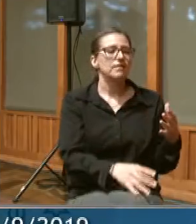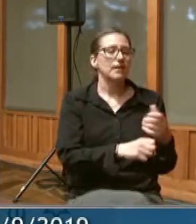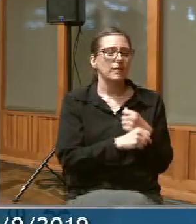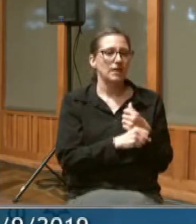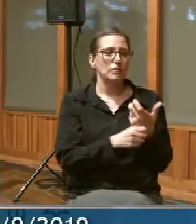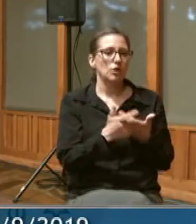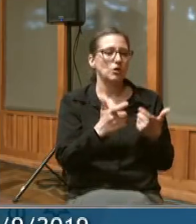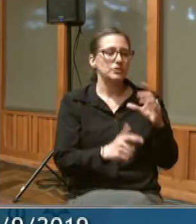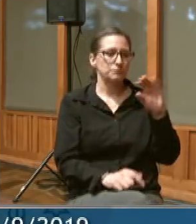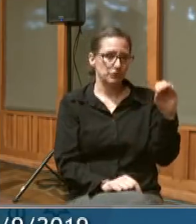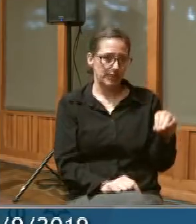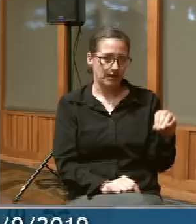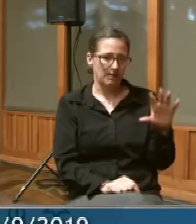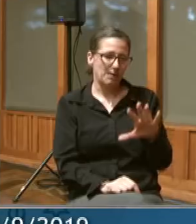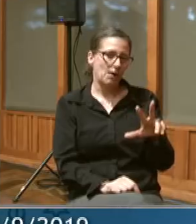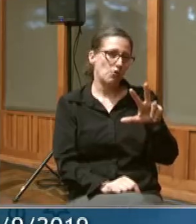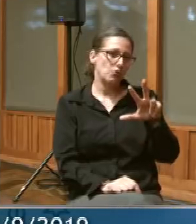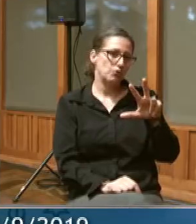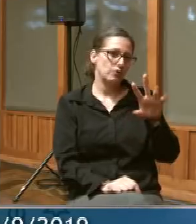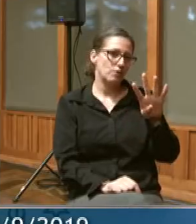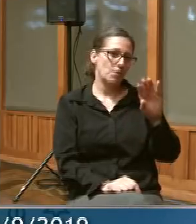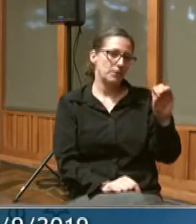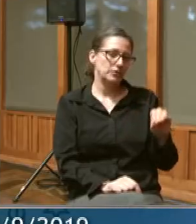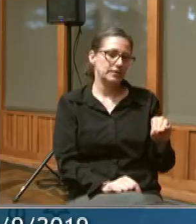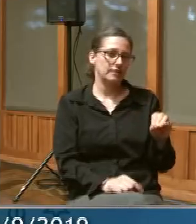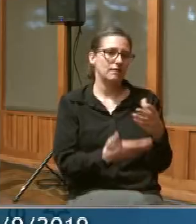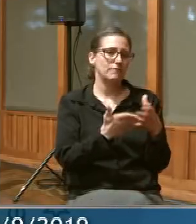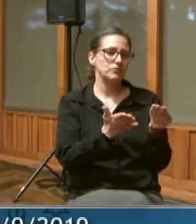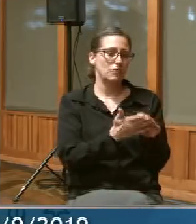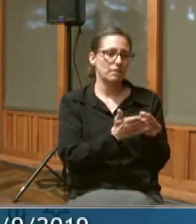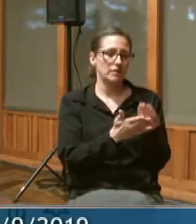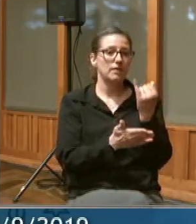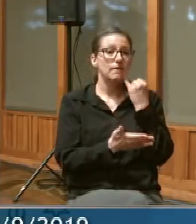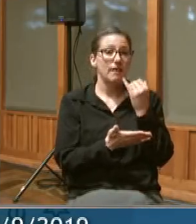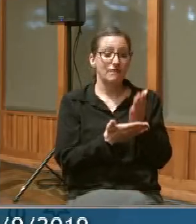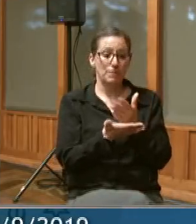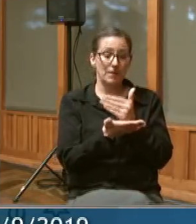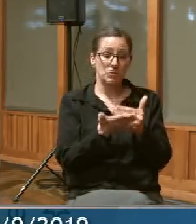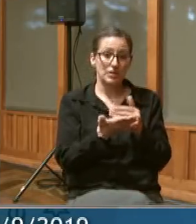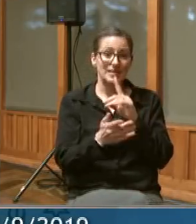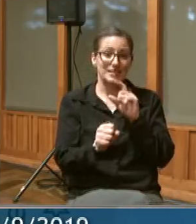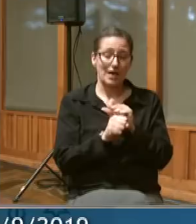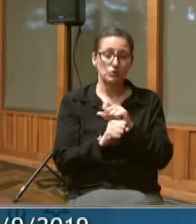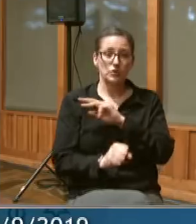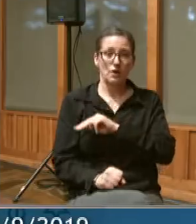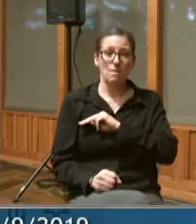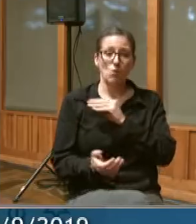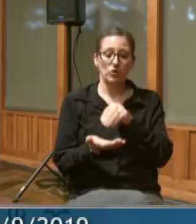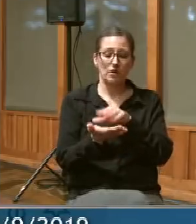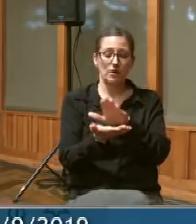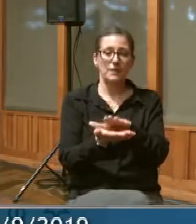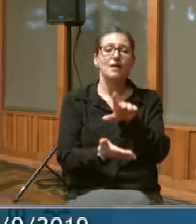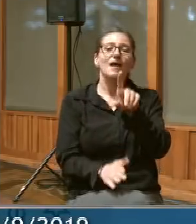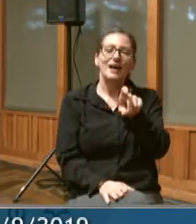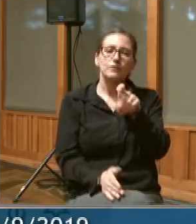MORE IMPERATIVE TO OPPOSE THIS PROPOSED INCREASE. THE PPB RECEIVES THE LARGEST PORTION OF THE GENERAL FUND,